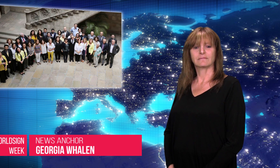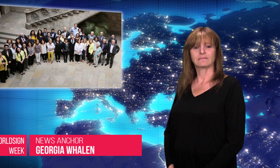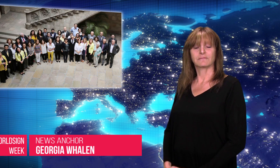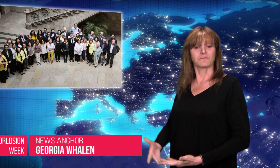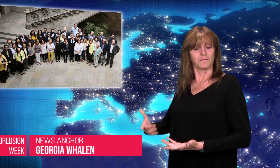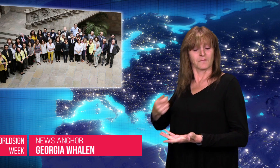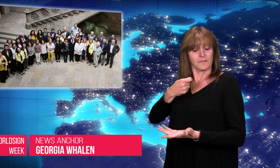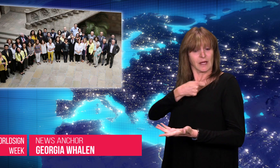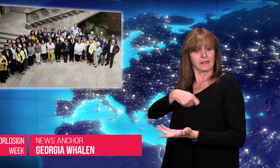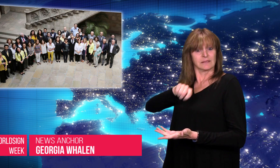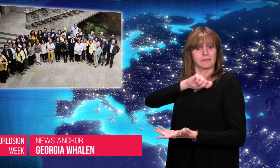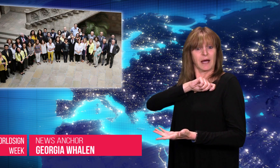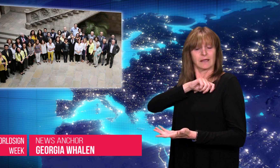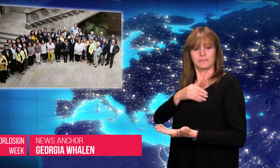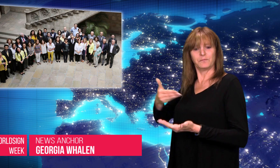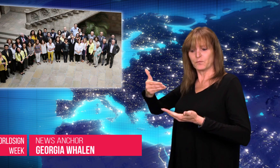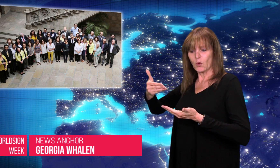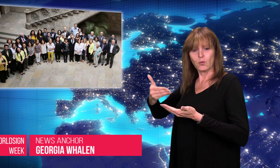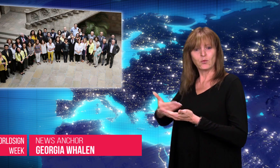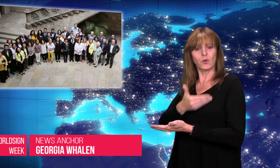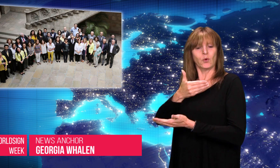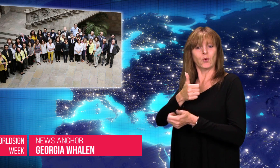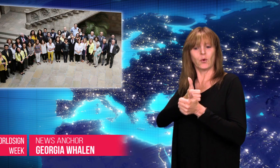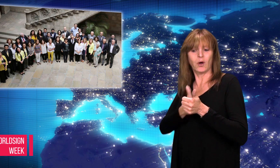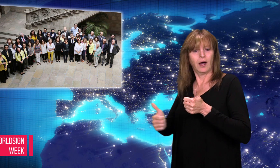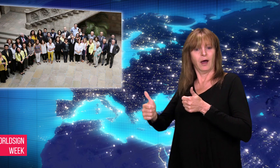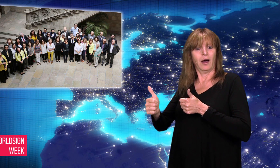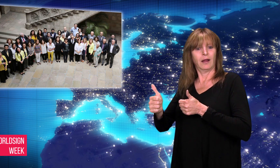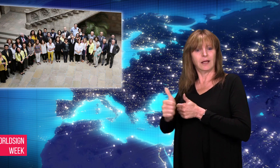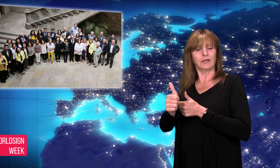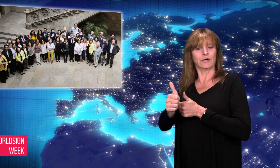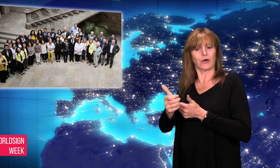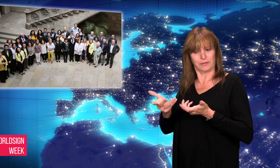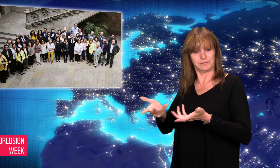Georgia: Spain Gets New Leader